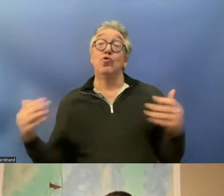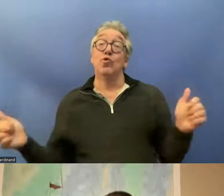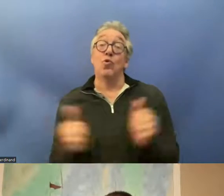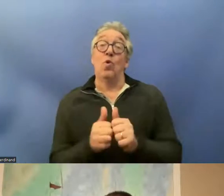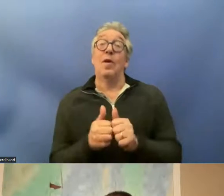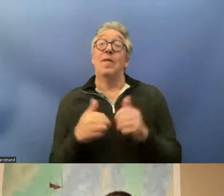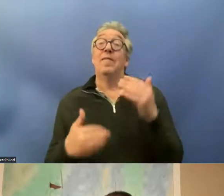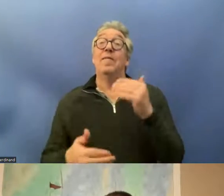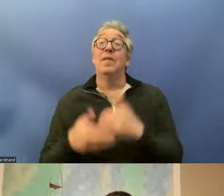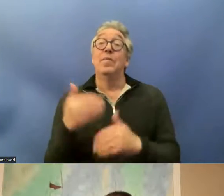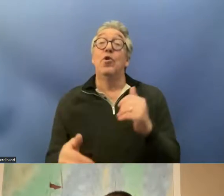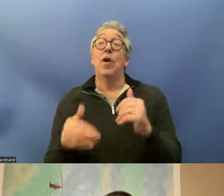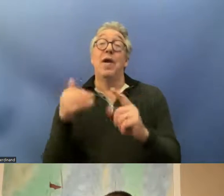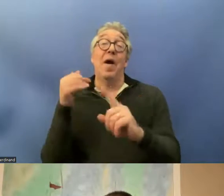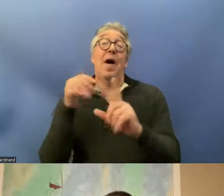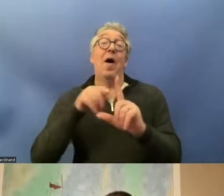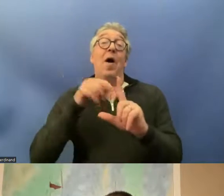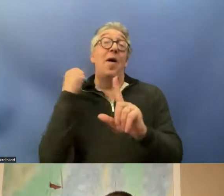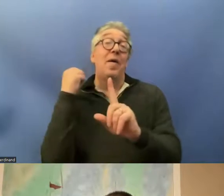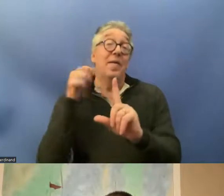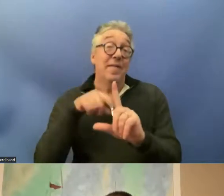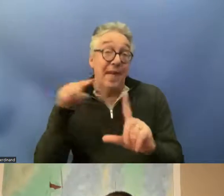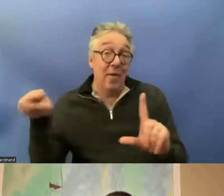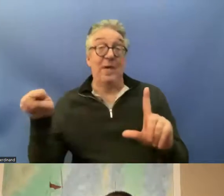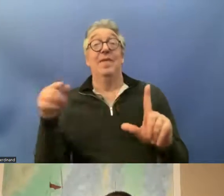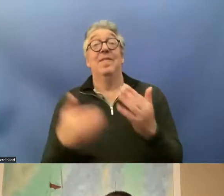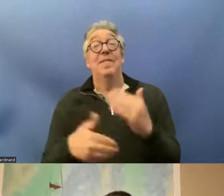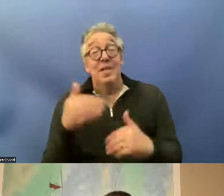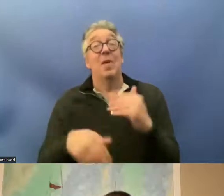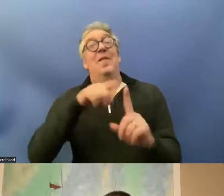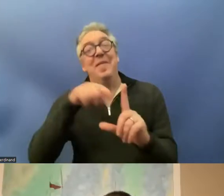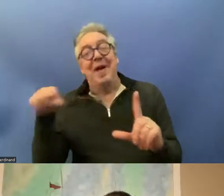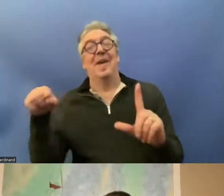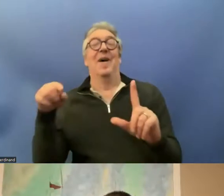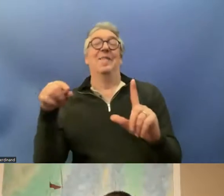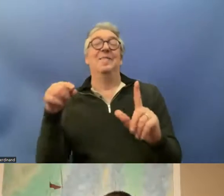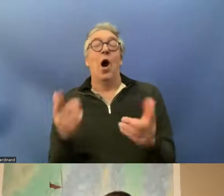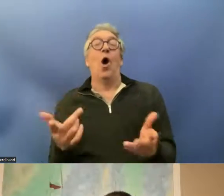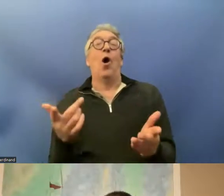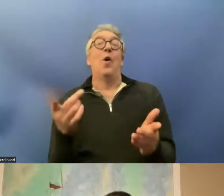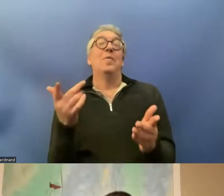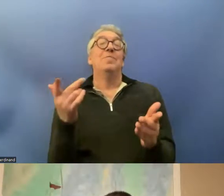data gaps and to look at data gathered from Organizations of Persons with Disabilities.